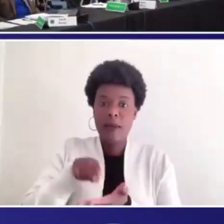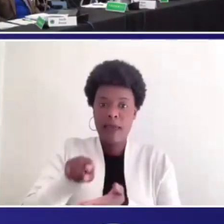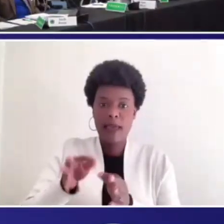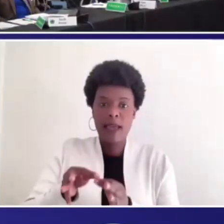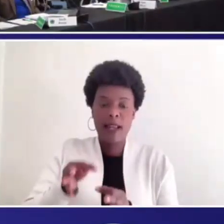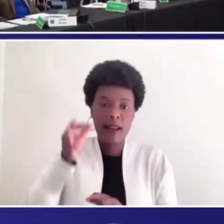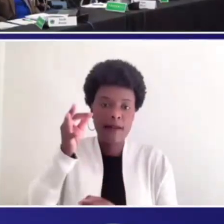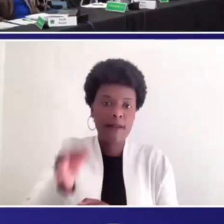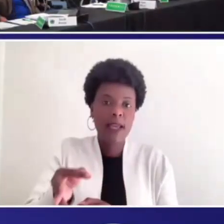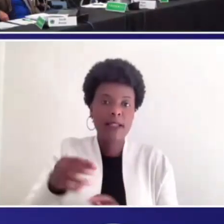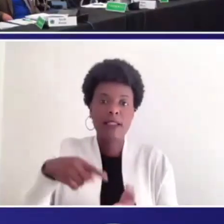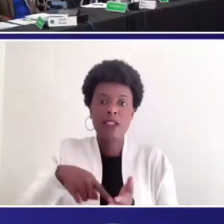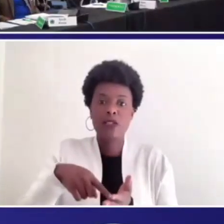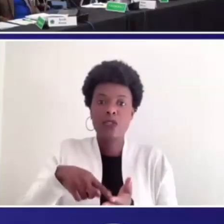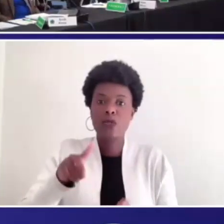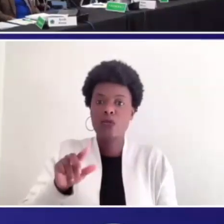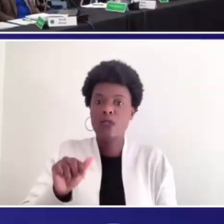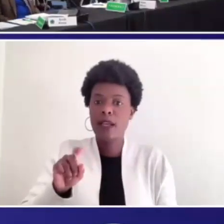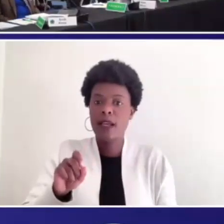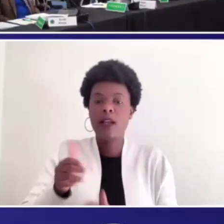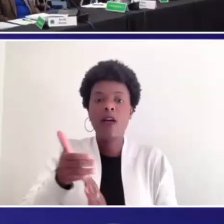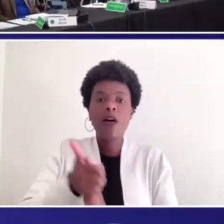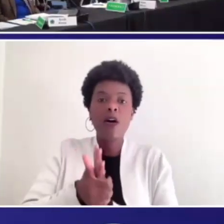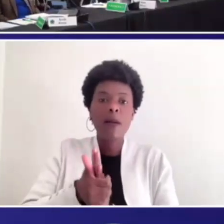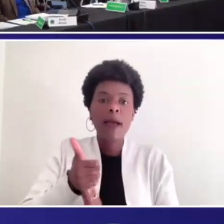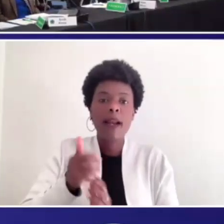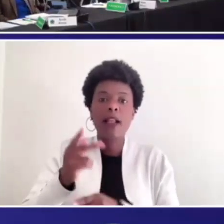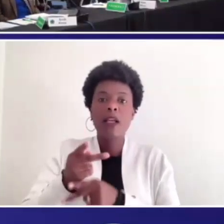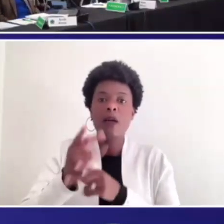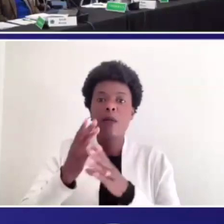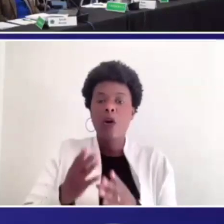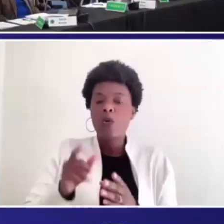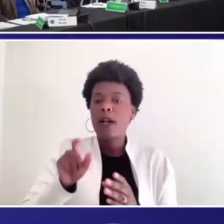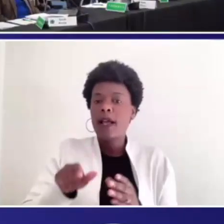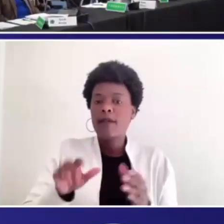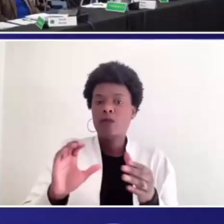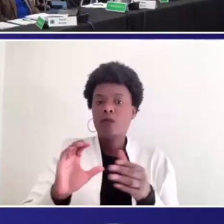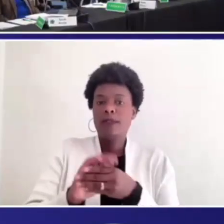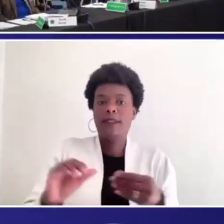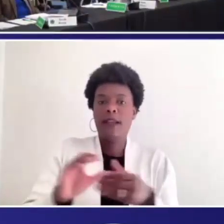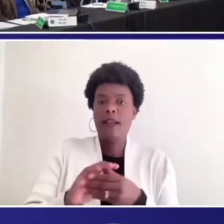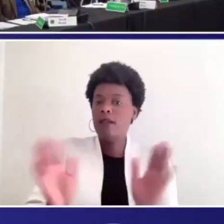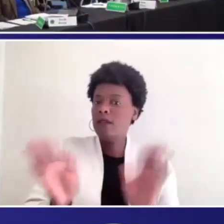Automatically, the borrower would have to designate that it is not a prepayment.